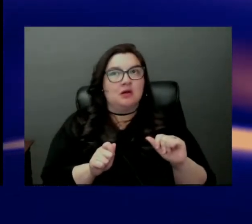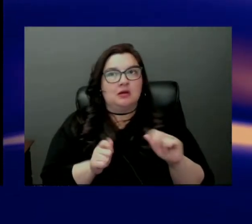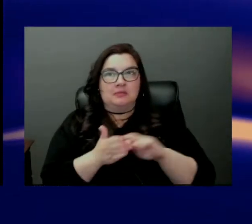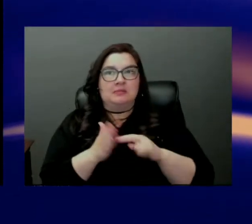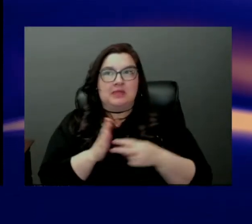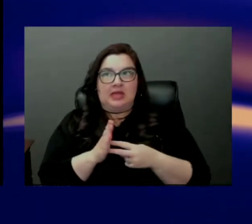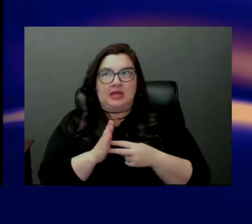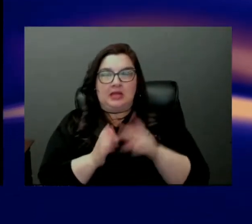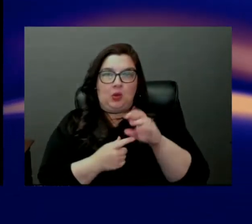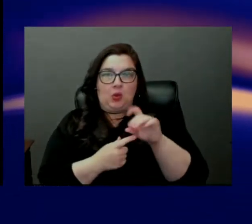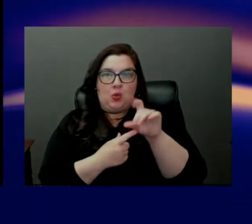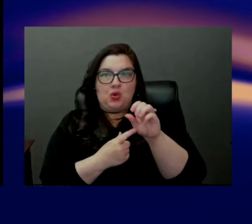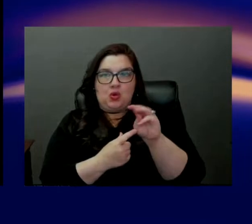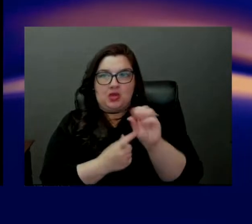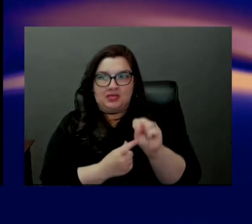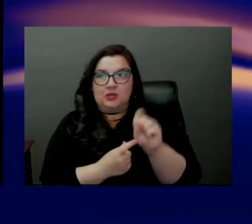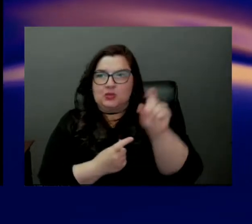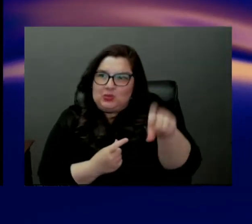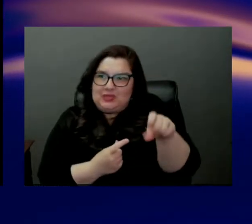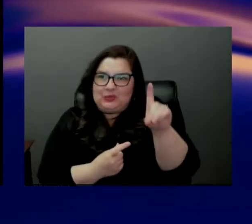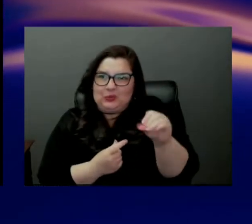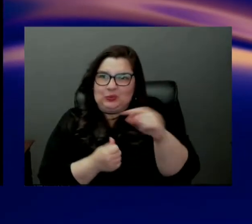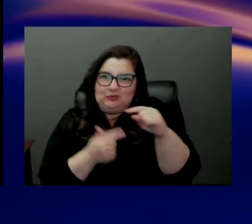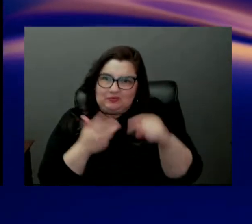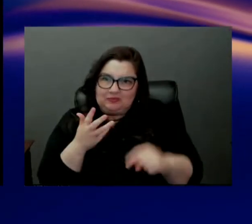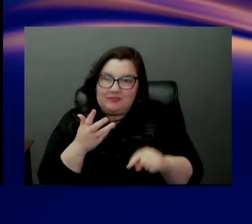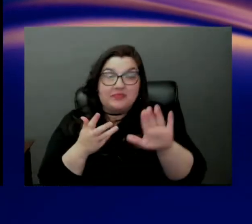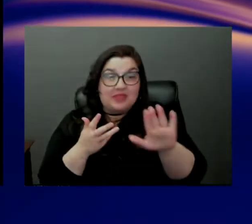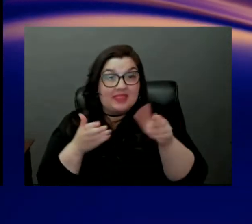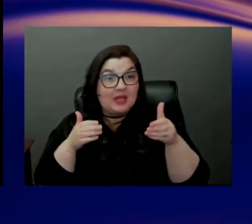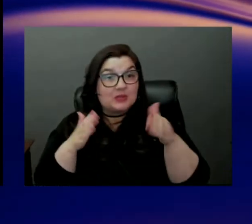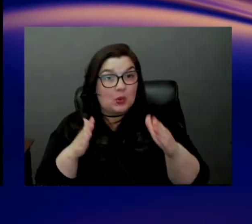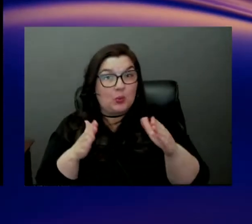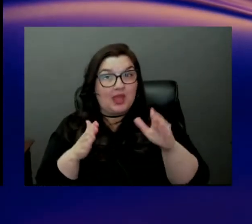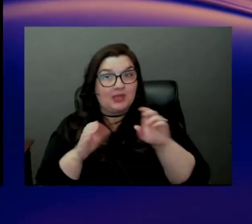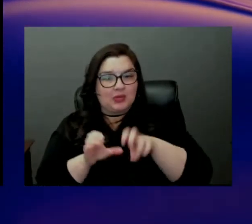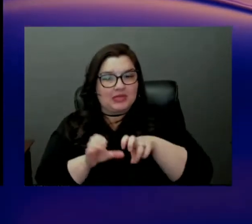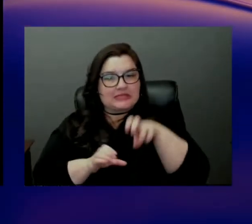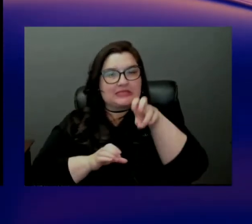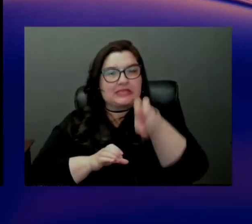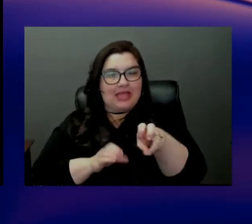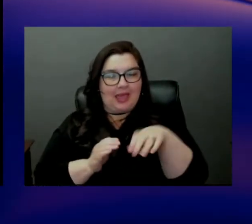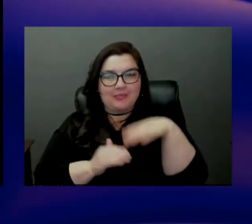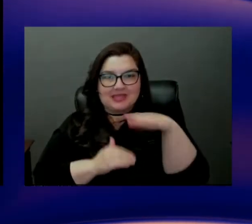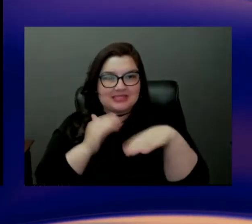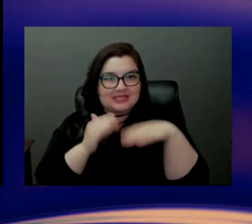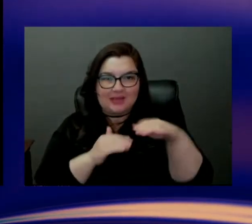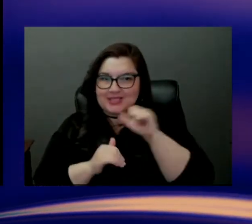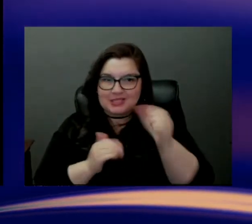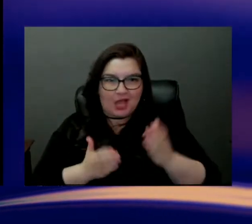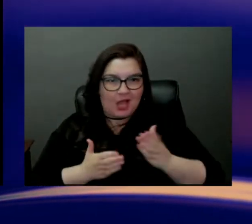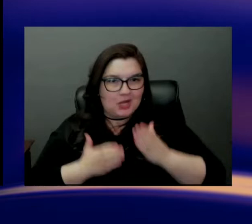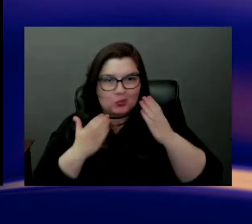In fact, there is a way you can skip the steps but it's not recommended and Microsoft will tell you not to do it.